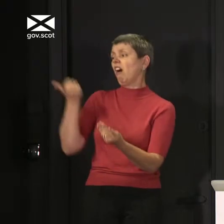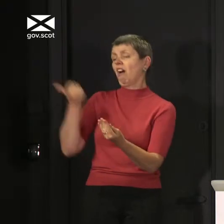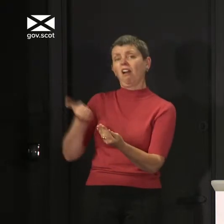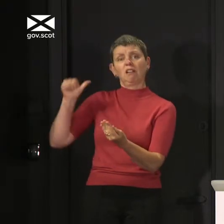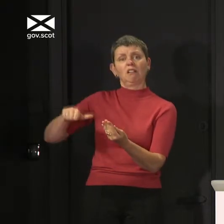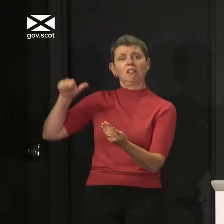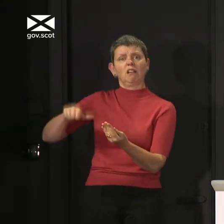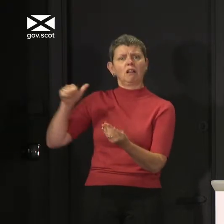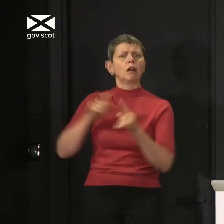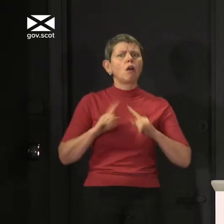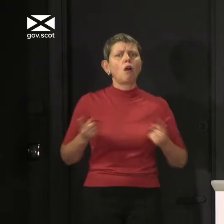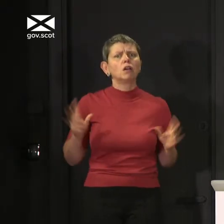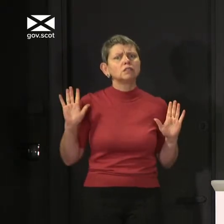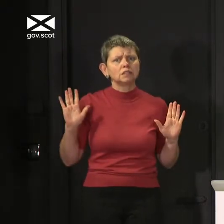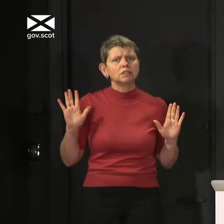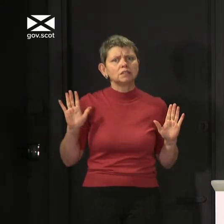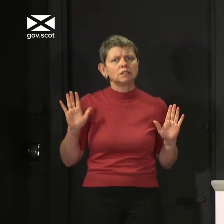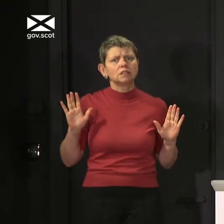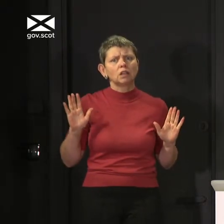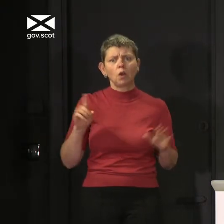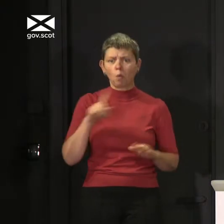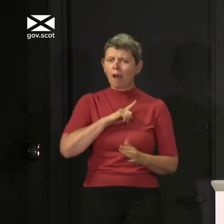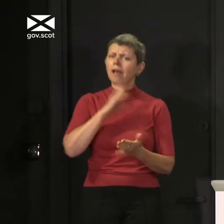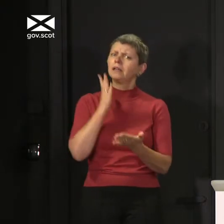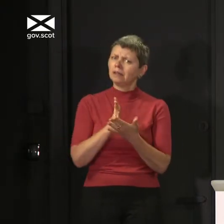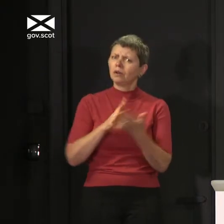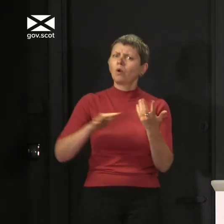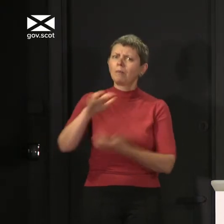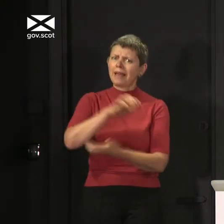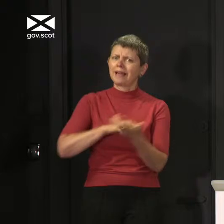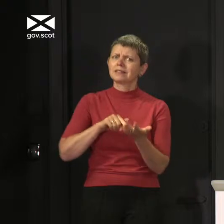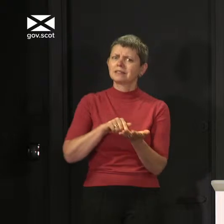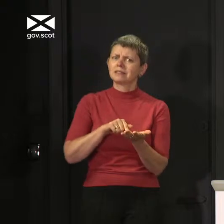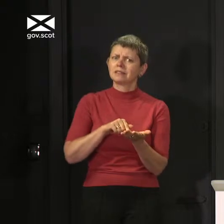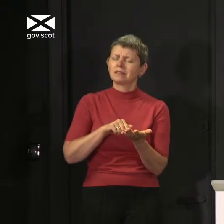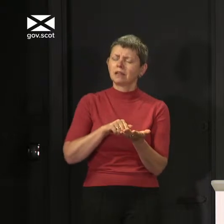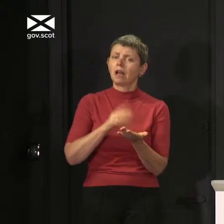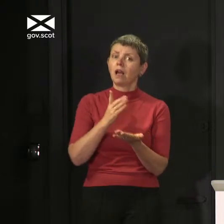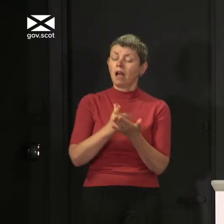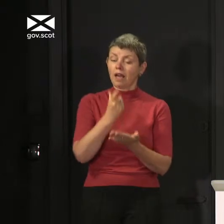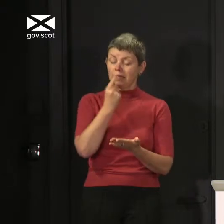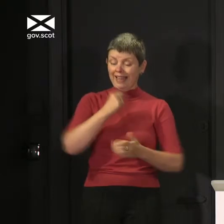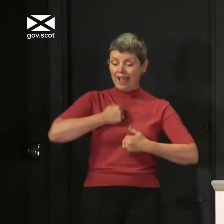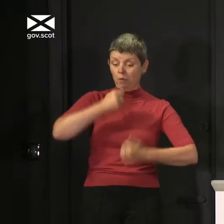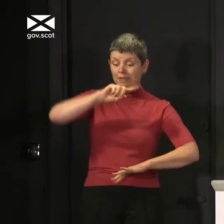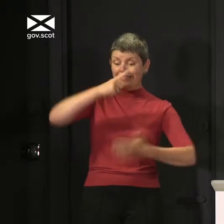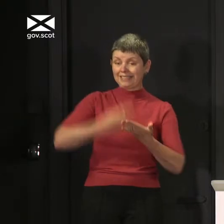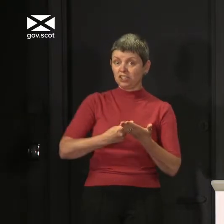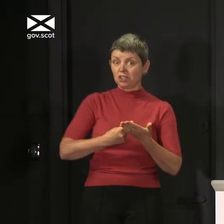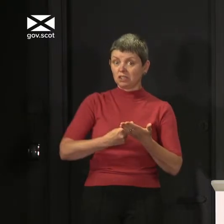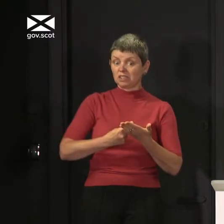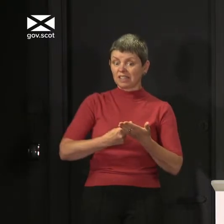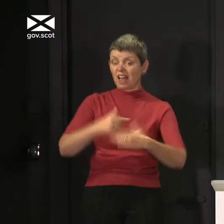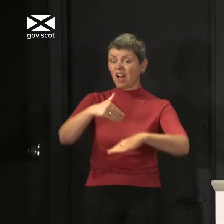way because they are complex, and the consequences of the decisions we take could be significant.